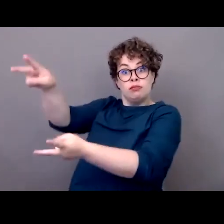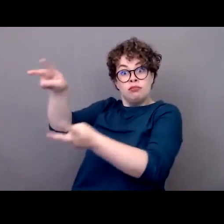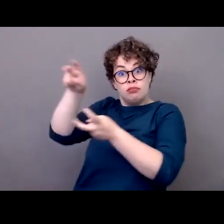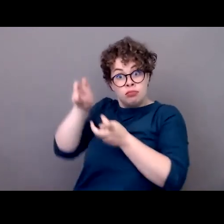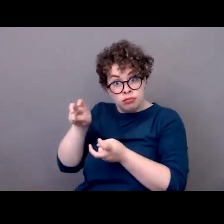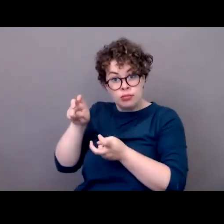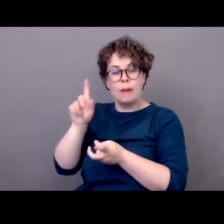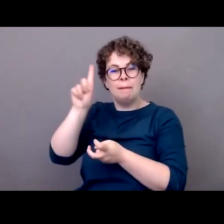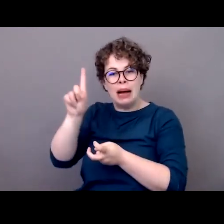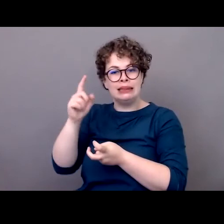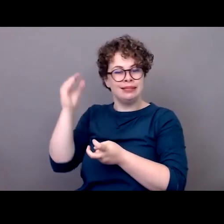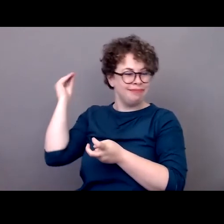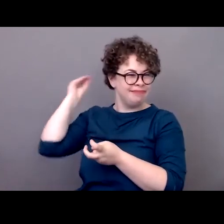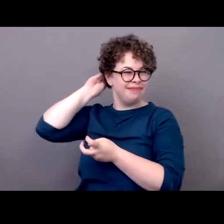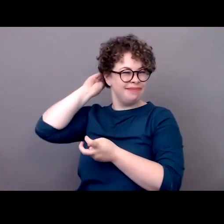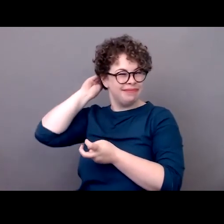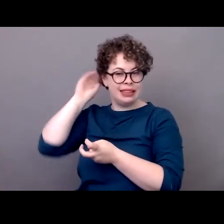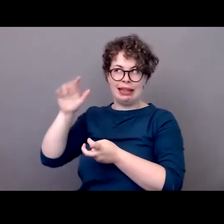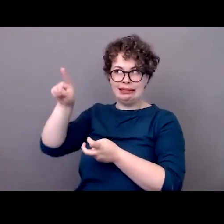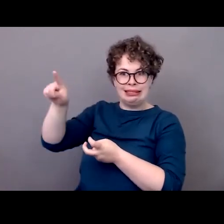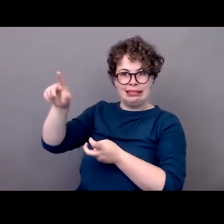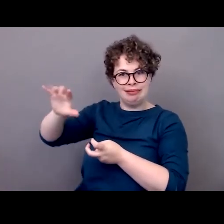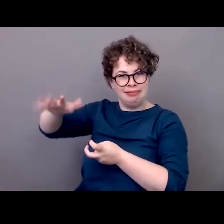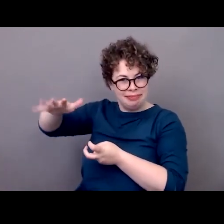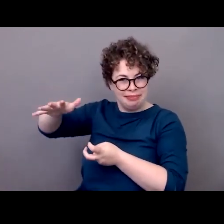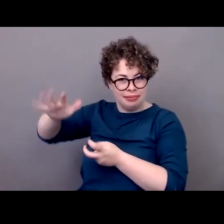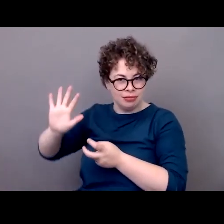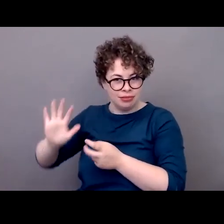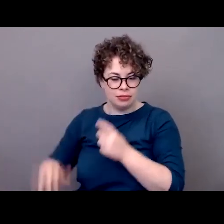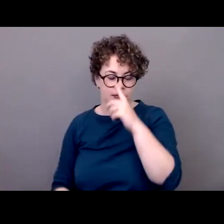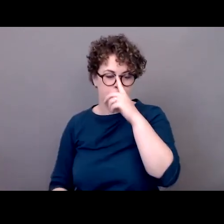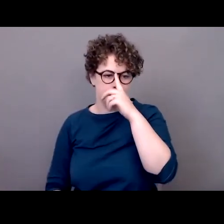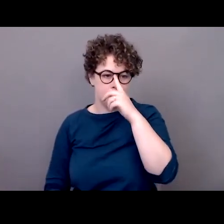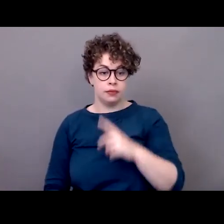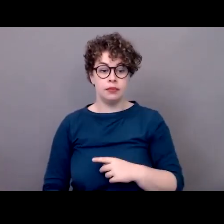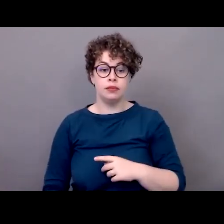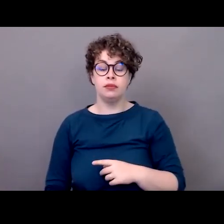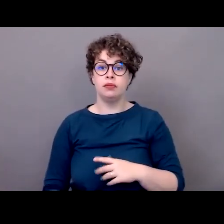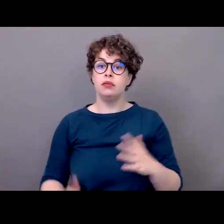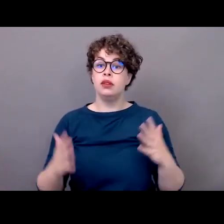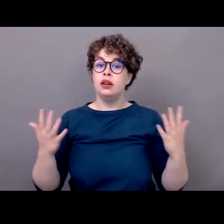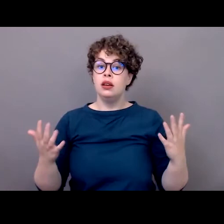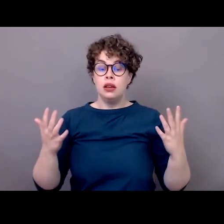but they remain a useful resource. When it comes to identify barriers of persons with disabilities,